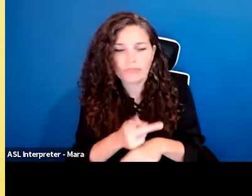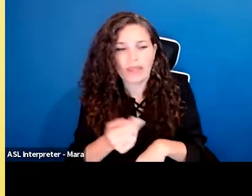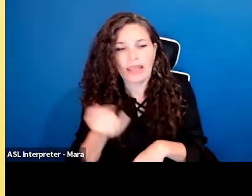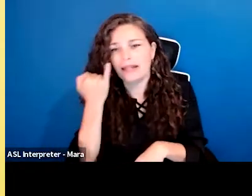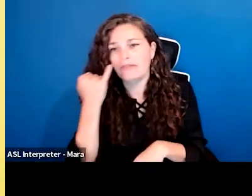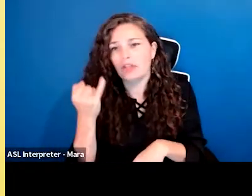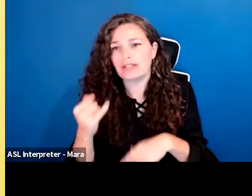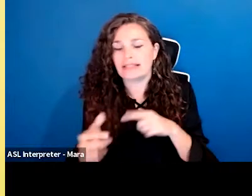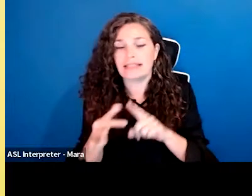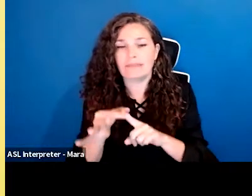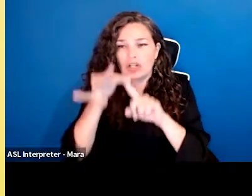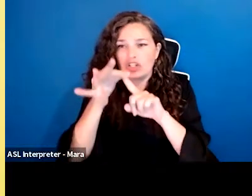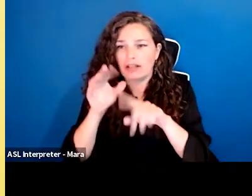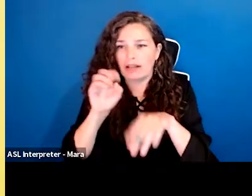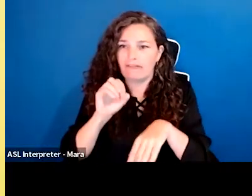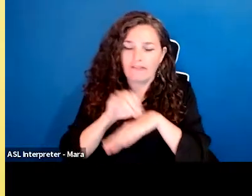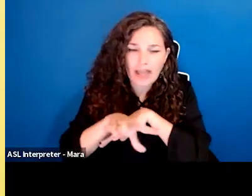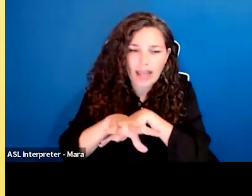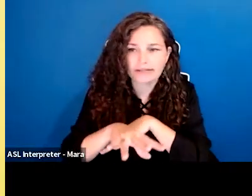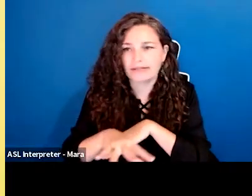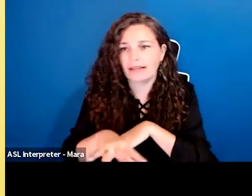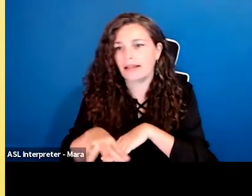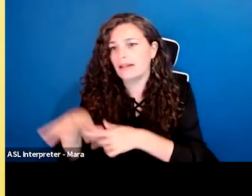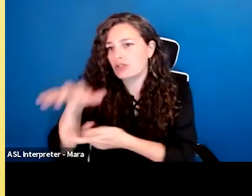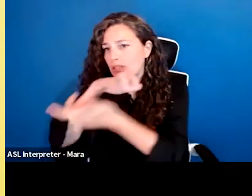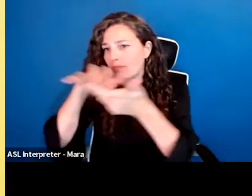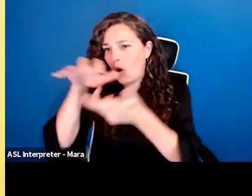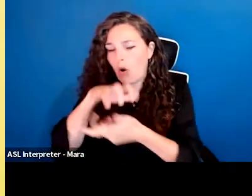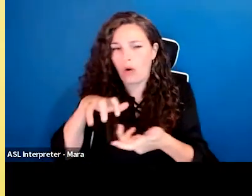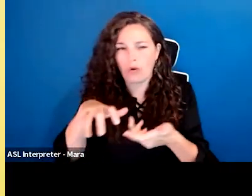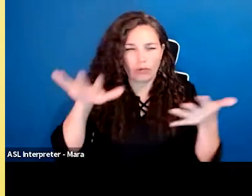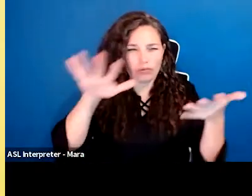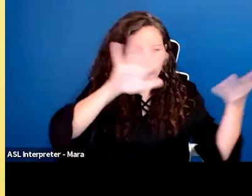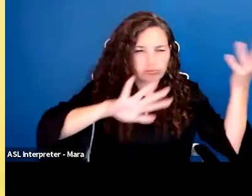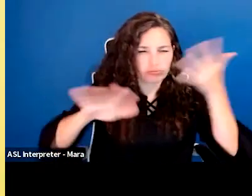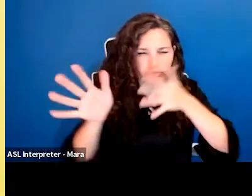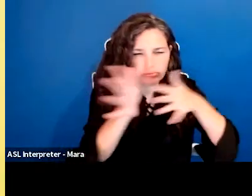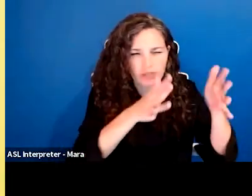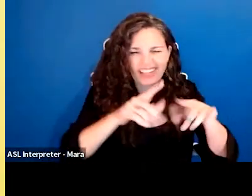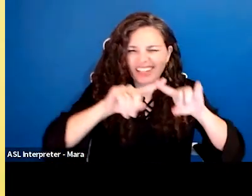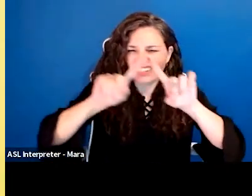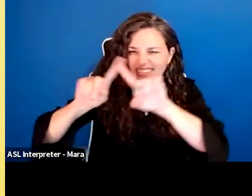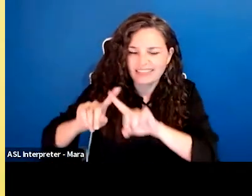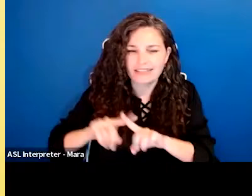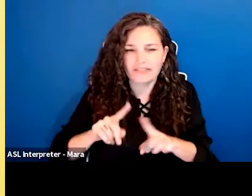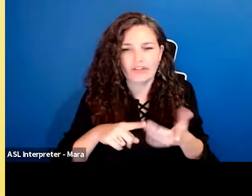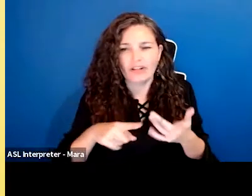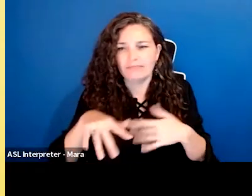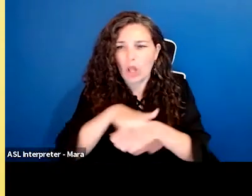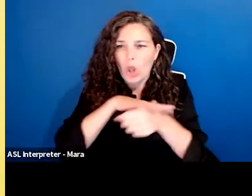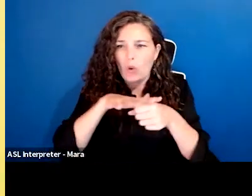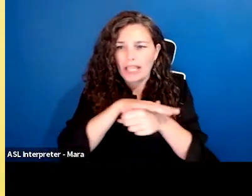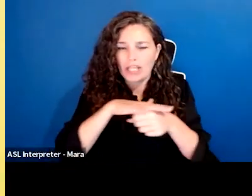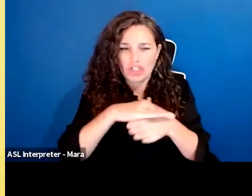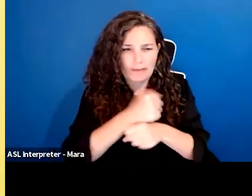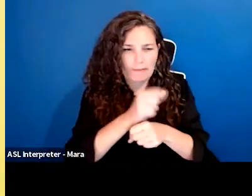as smoke, fog, haze and inspection reports on locations acceptability as a workplace,